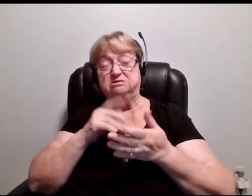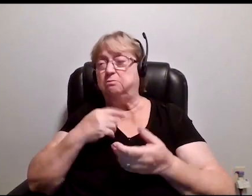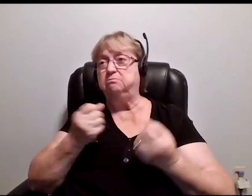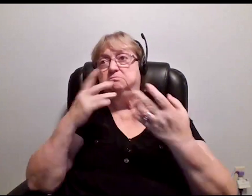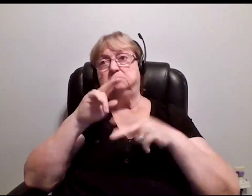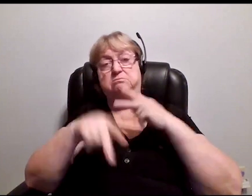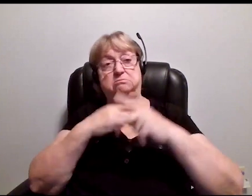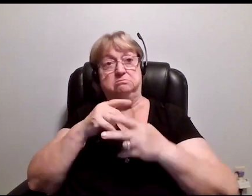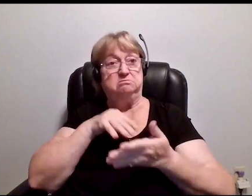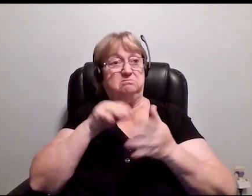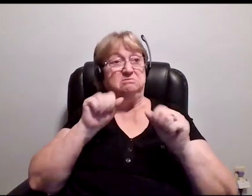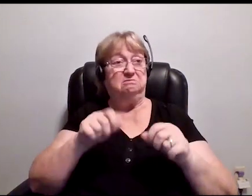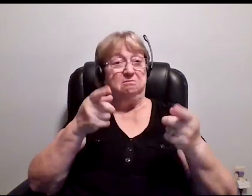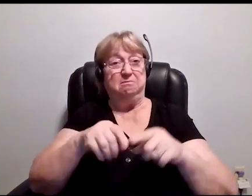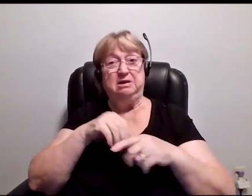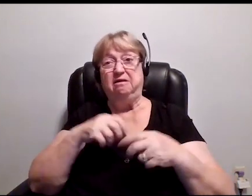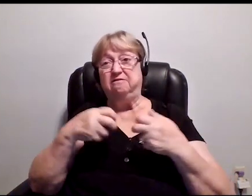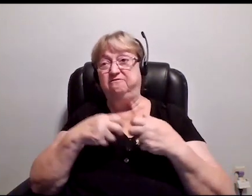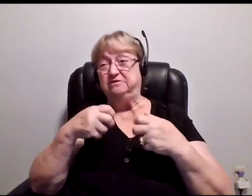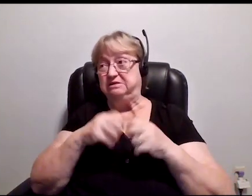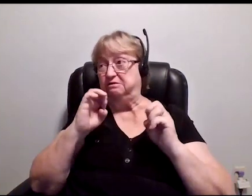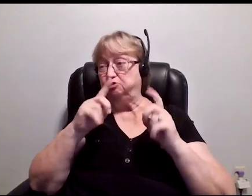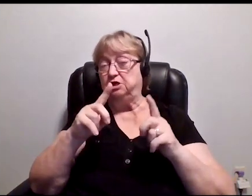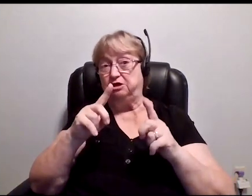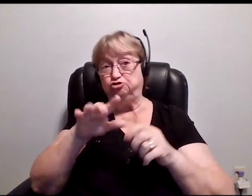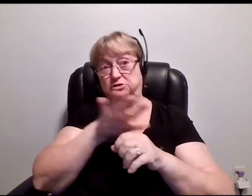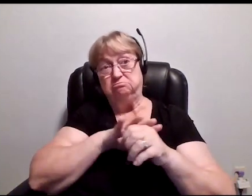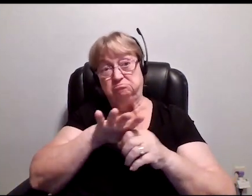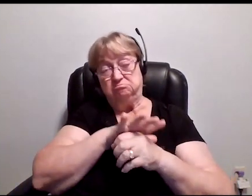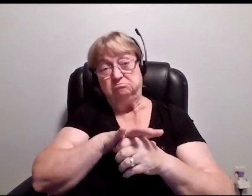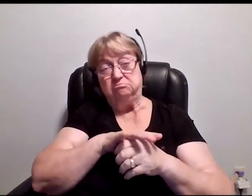in the physics education research realm, and we can make sure that disability is infused